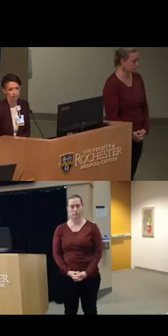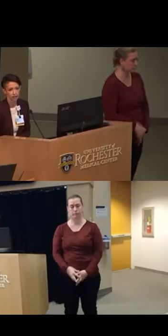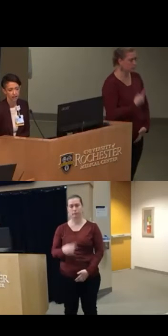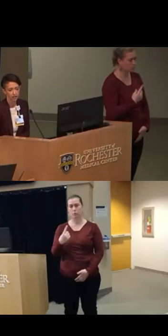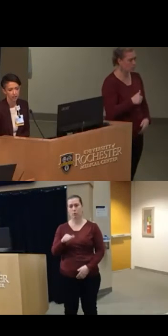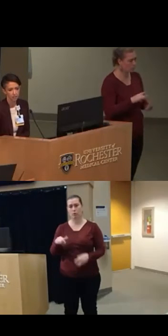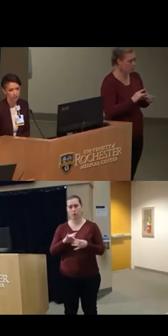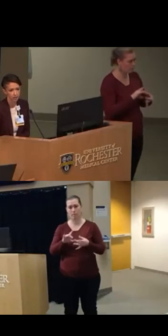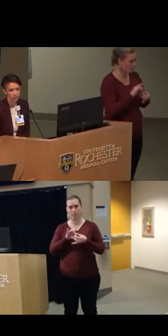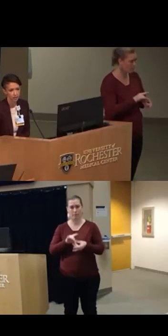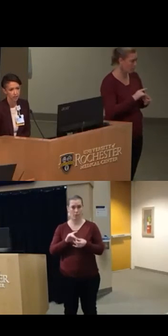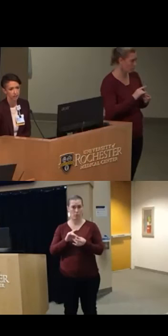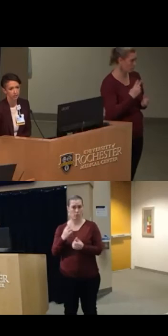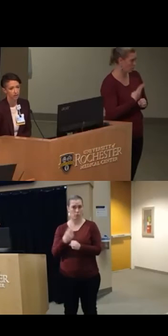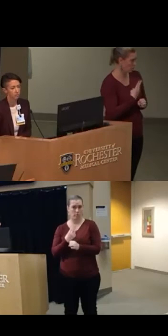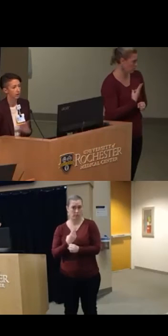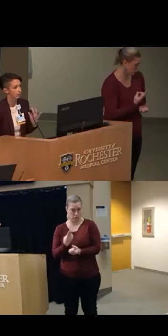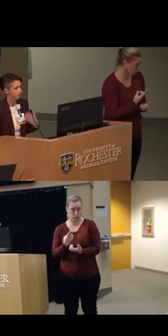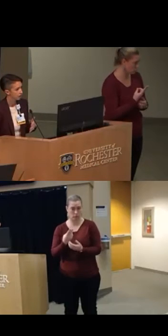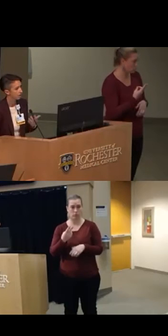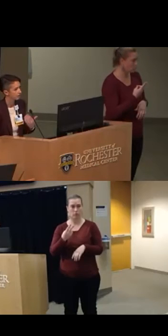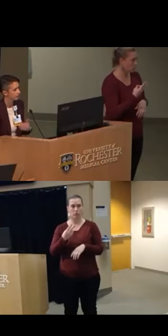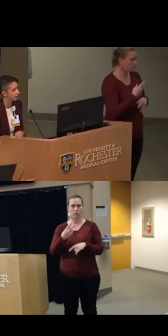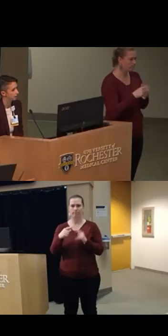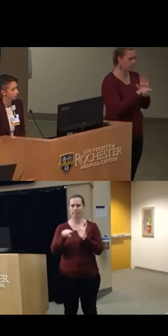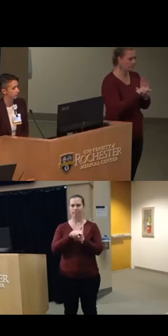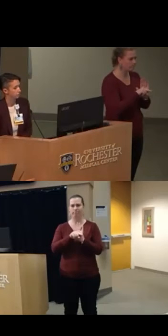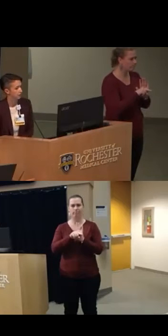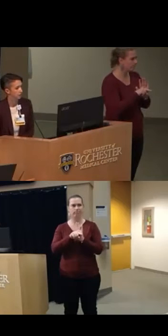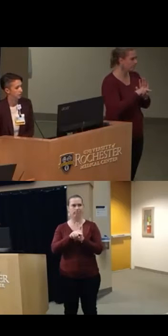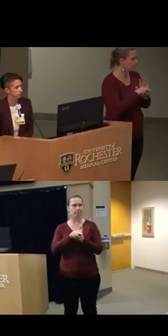on that an mentioned as stigma around talking about mental health and stress and burnout is